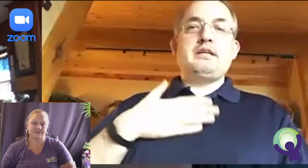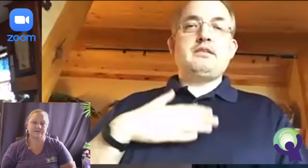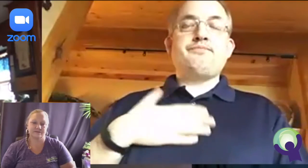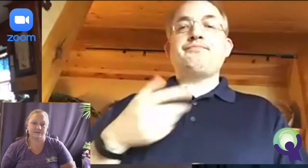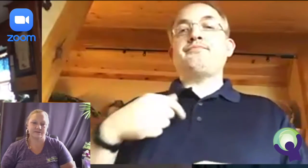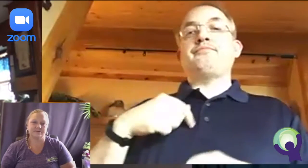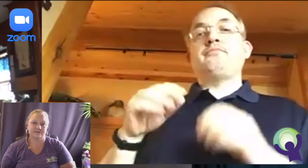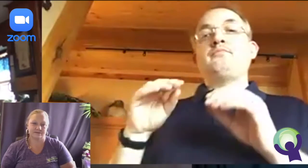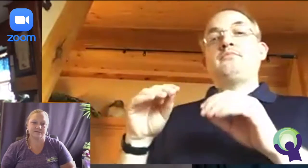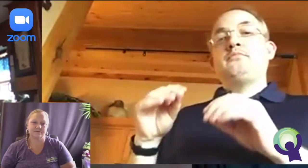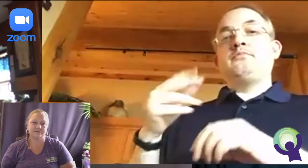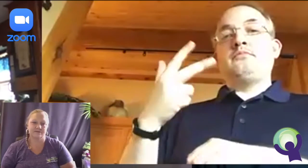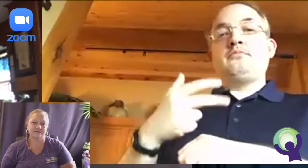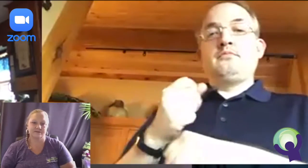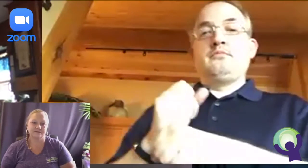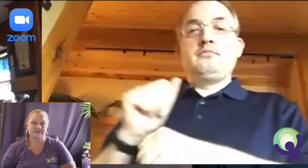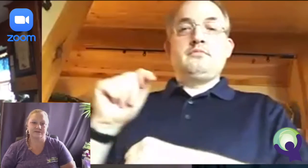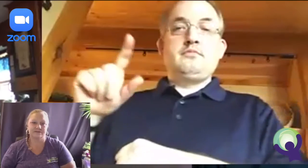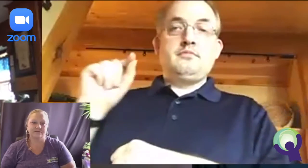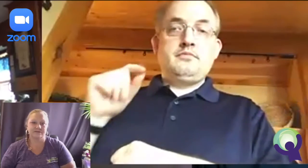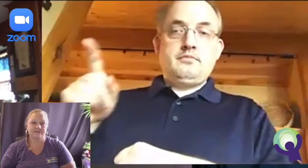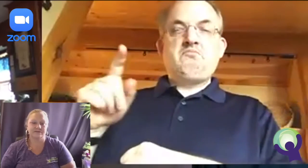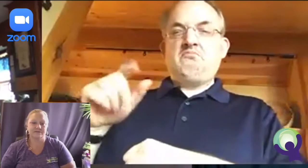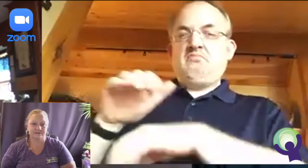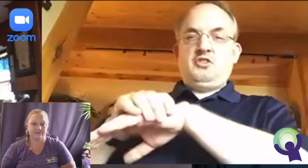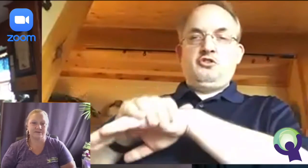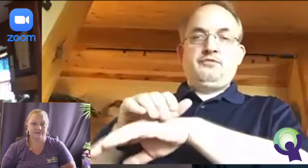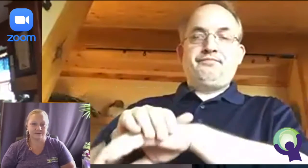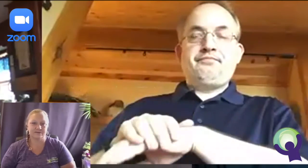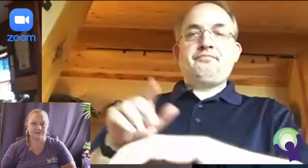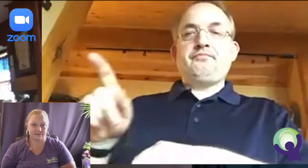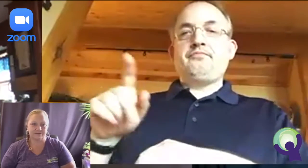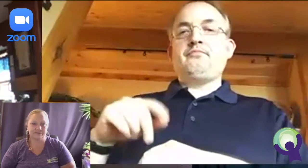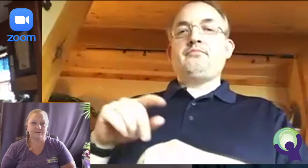look for something you enjoy, something that makes you happy. So when I worked for three years at